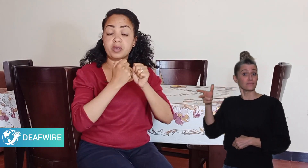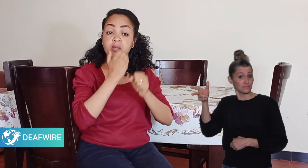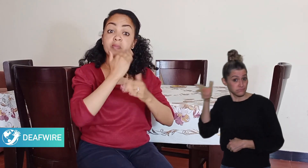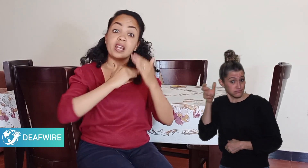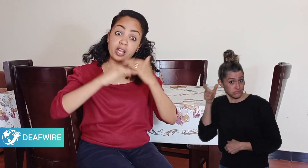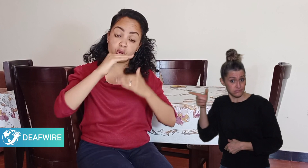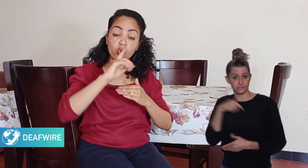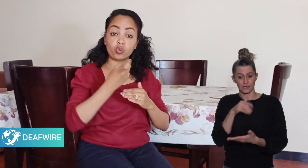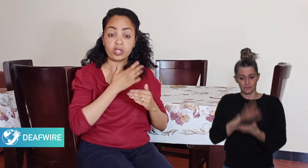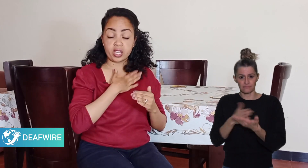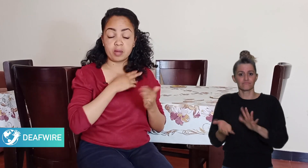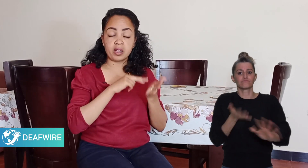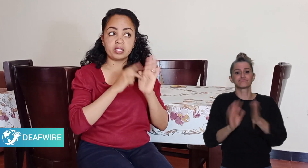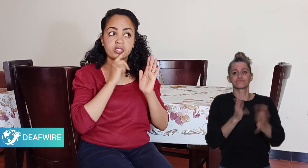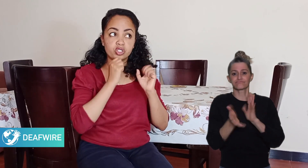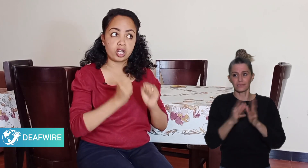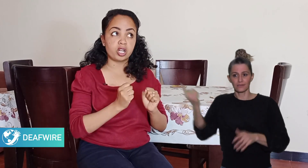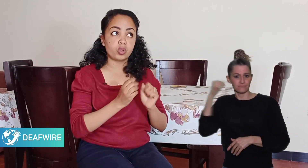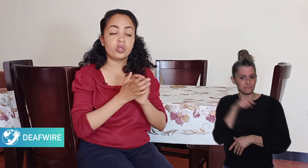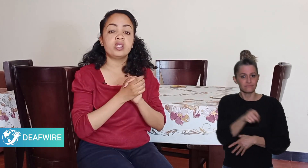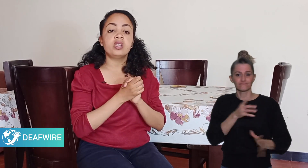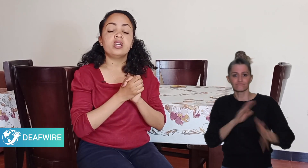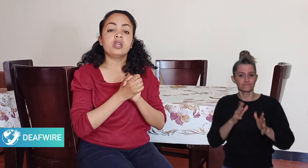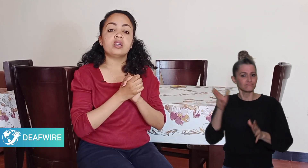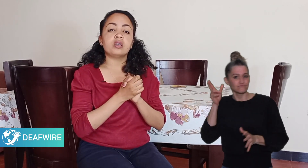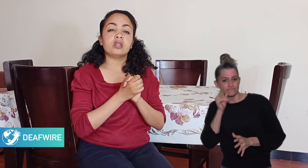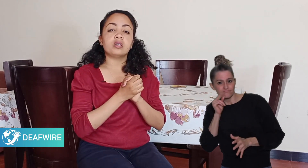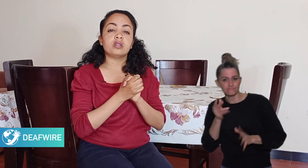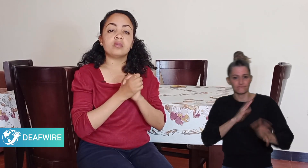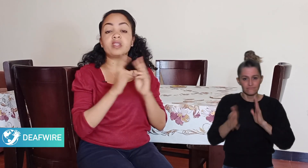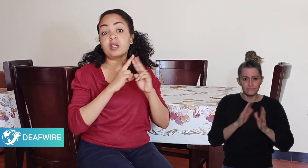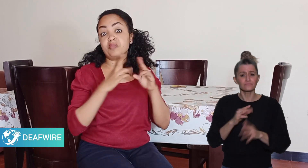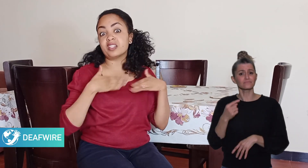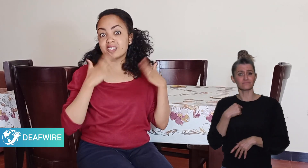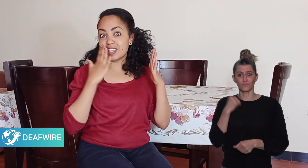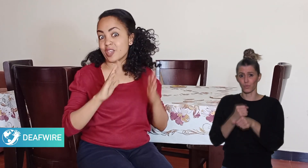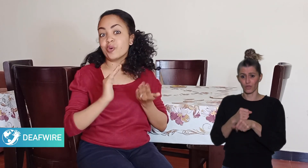and I translate it into sign language. I have been working